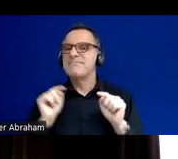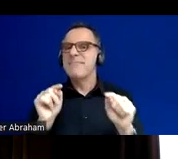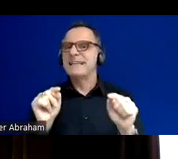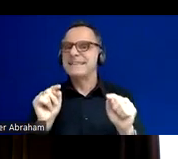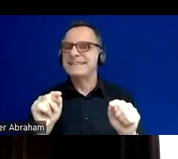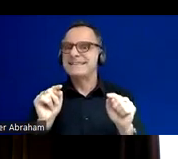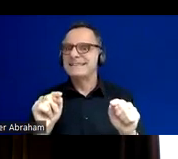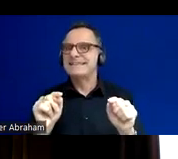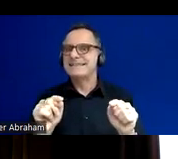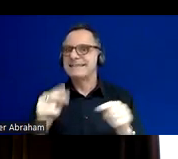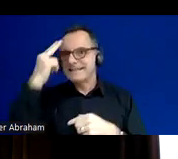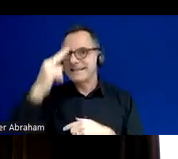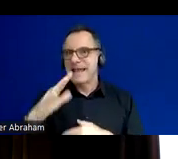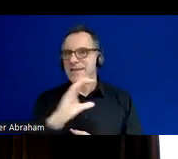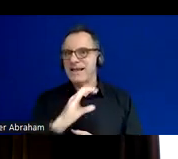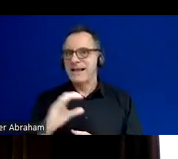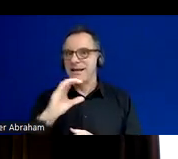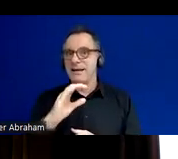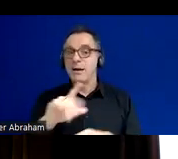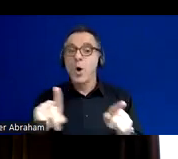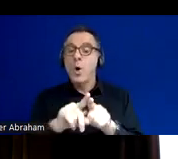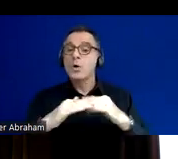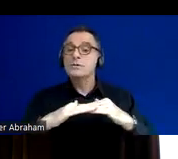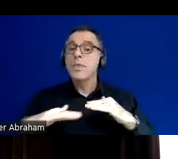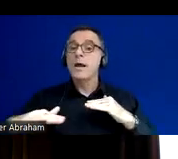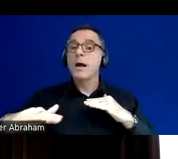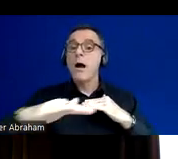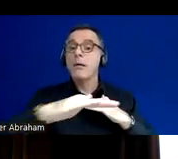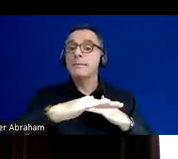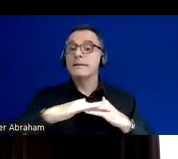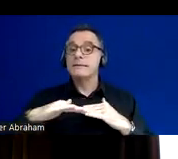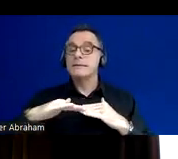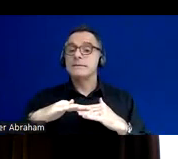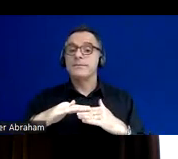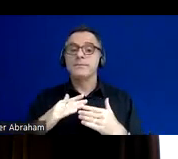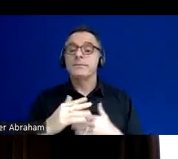well you can see that, but the repeating design is of what we call the 'umbrella' - it's a band stand